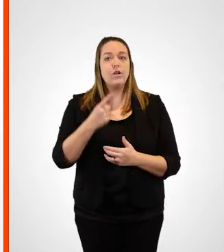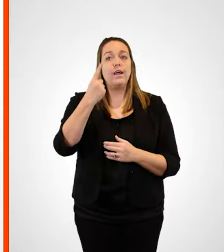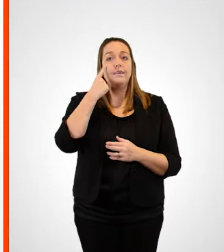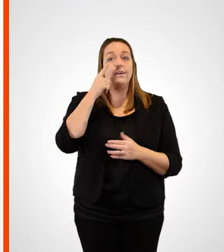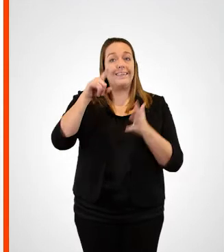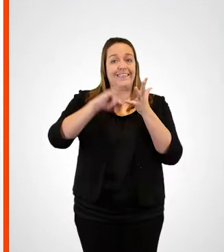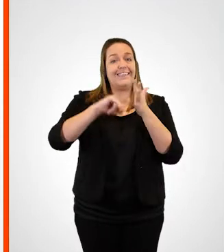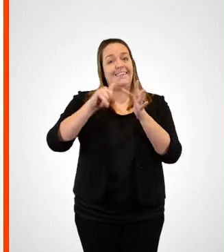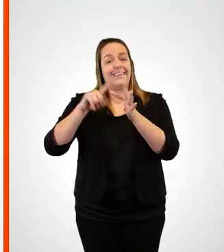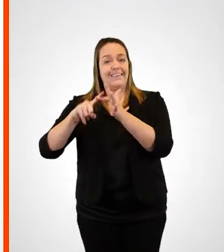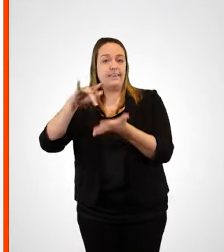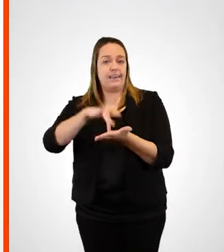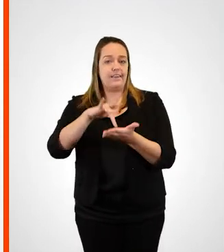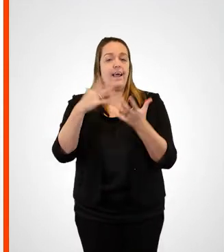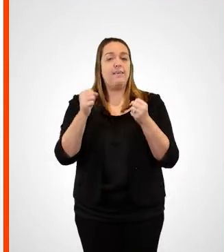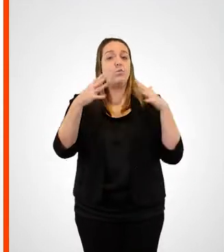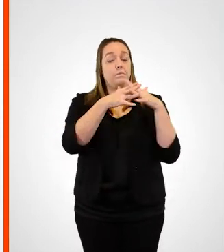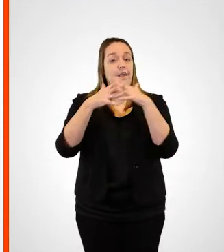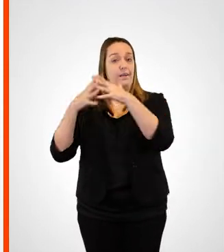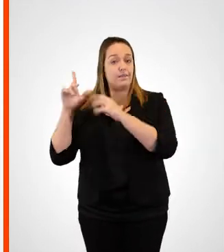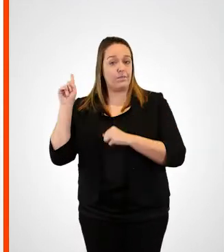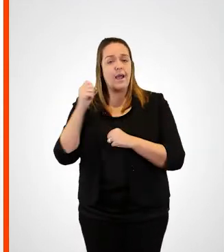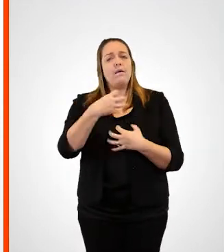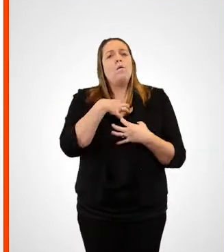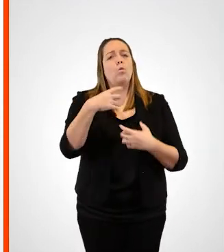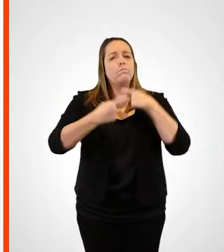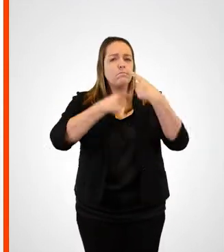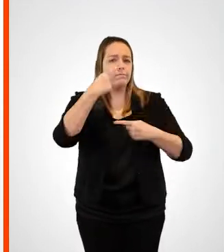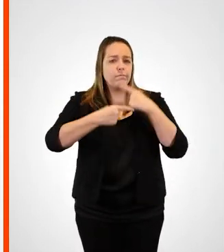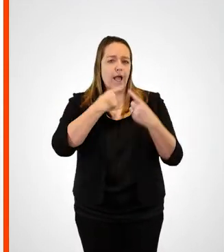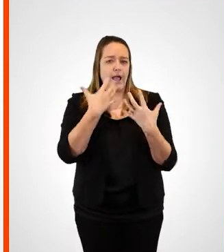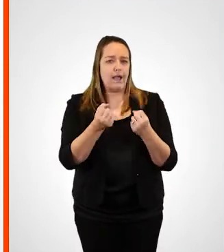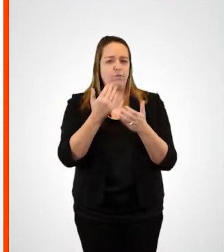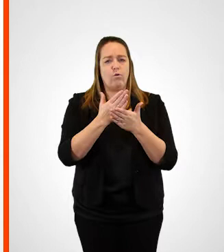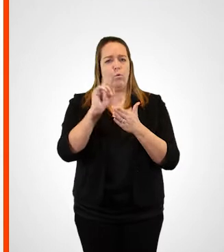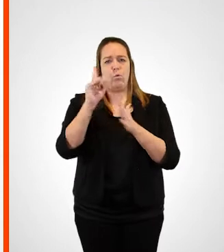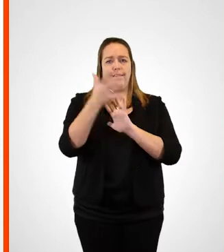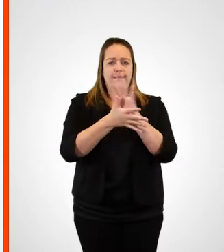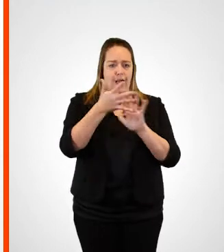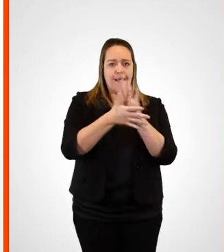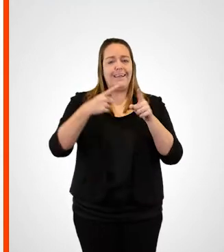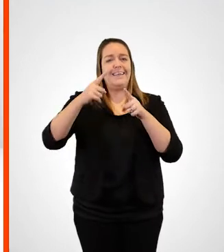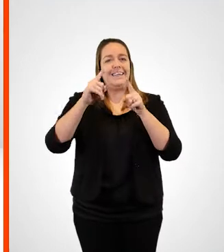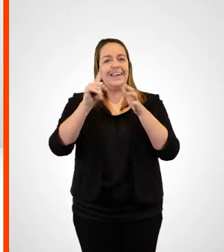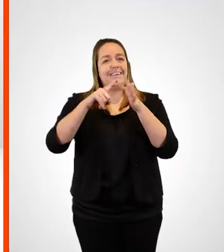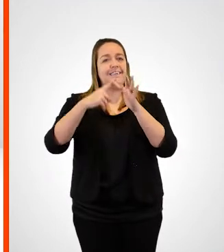Center, which we've given you the link for here, you can find more explanation about exactly what Signing Exact English looks like.